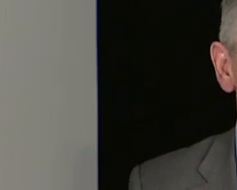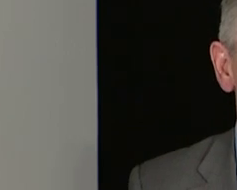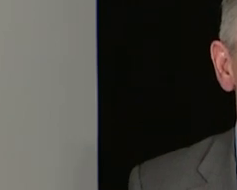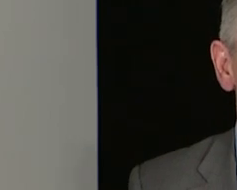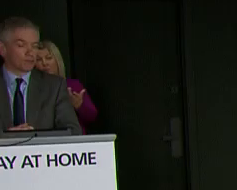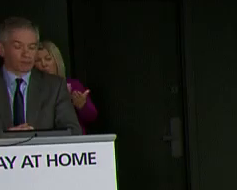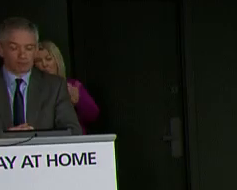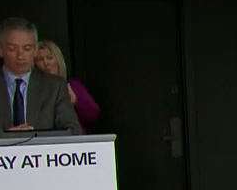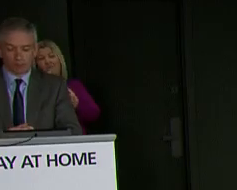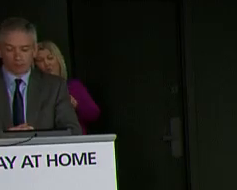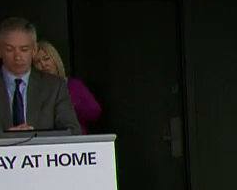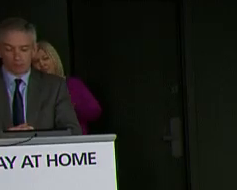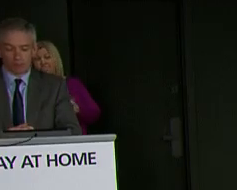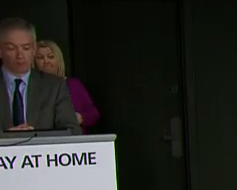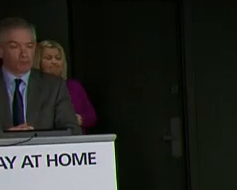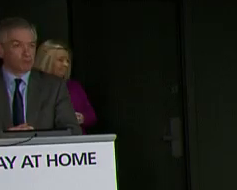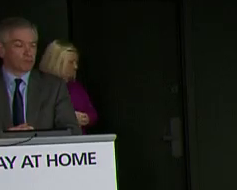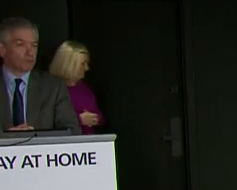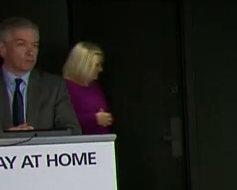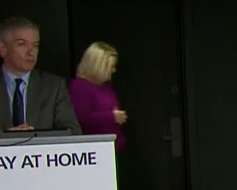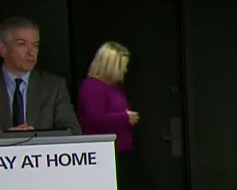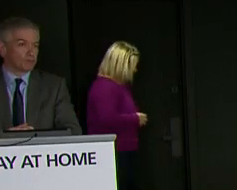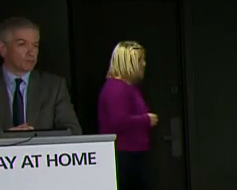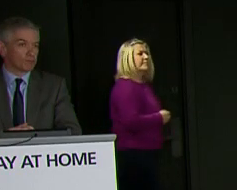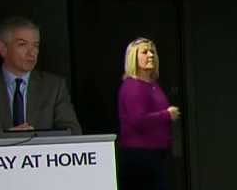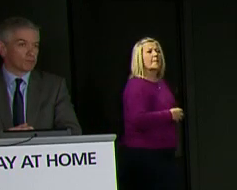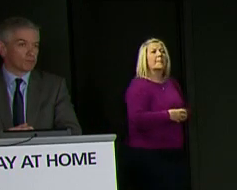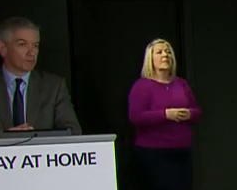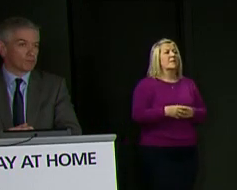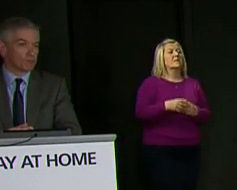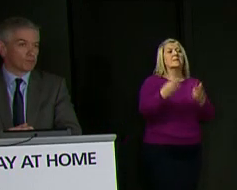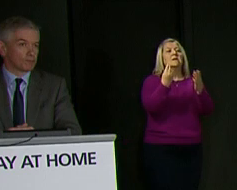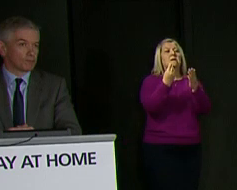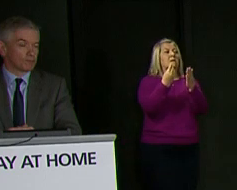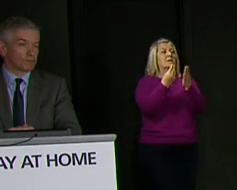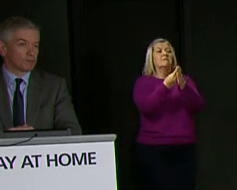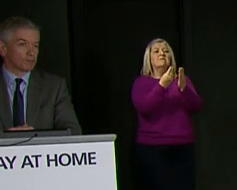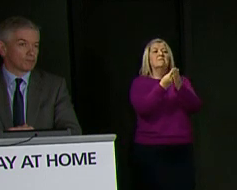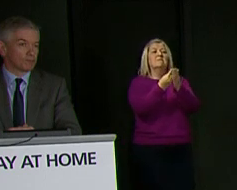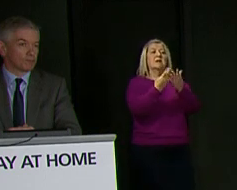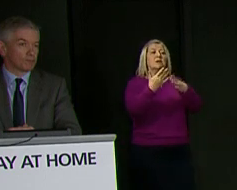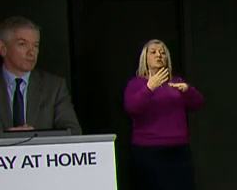be happy to speak about that. Okay, thanks. Mure Dickie from the Financial Times.